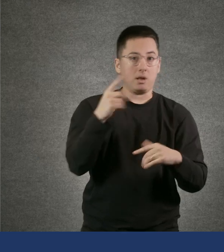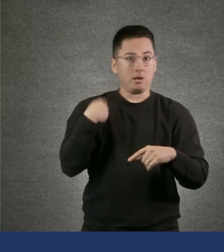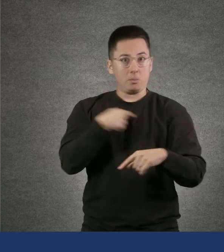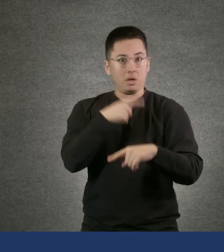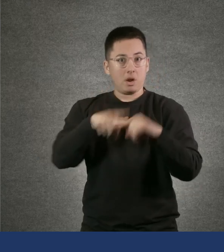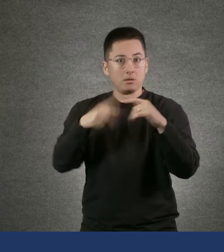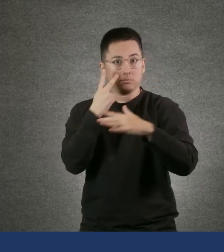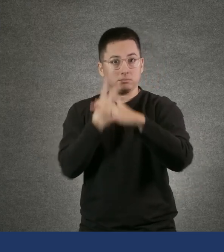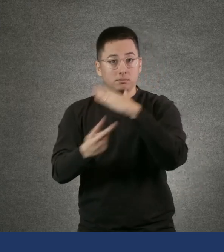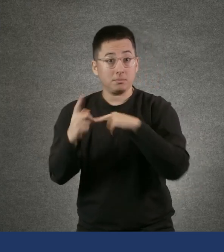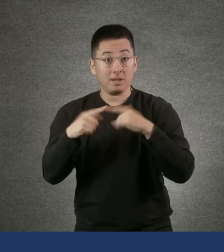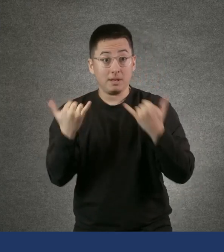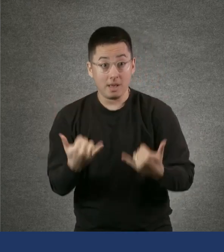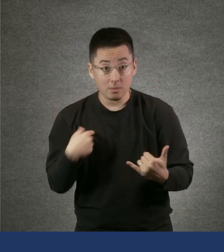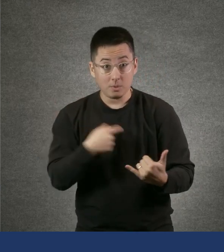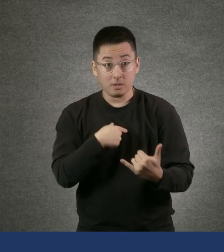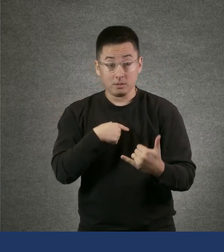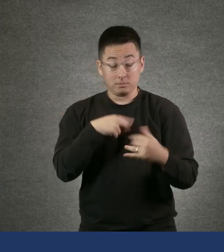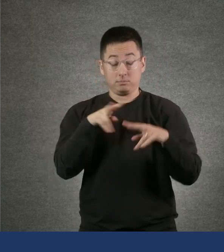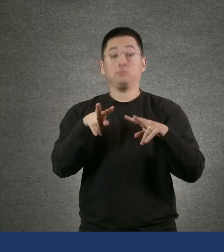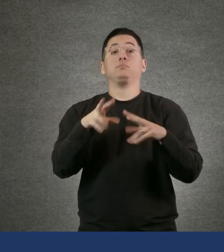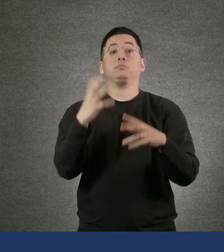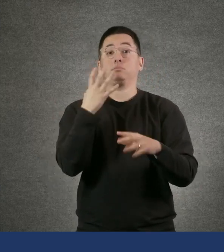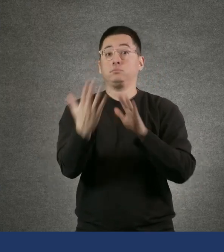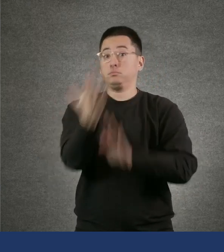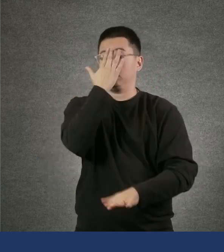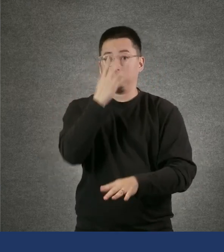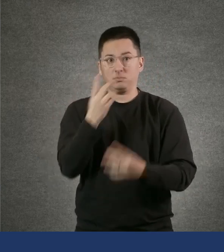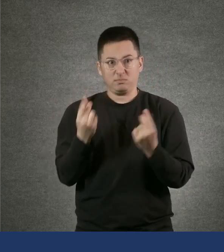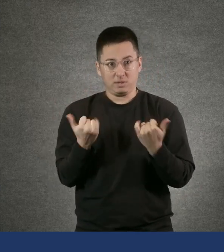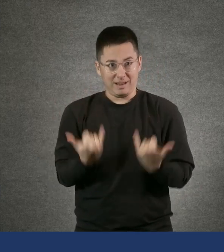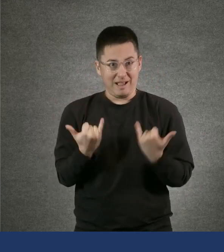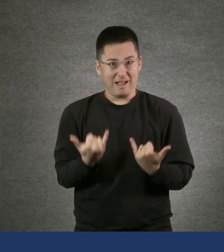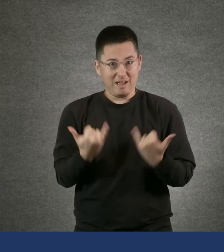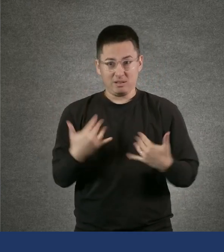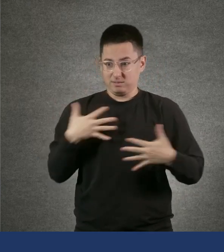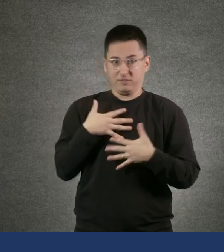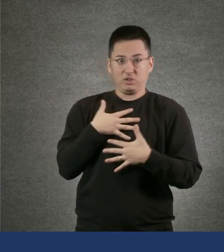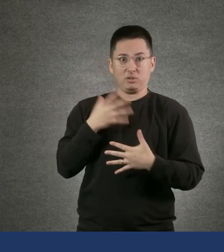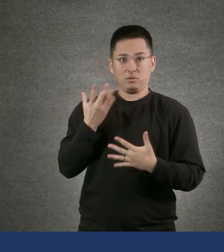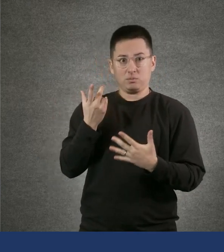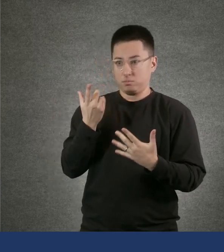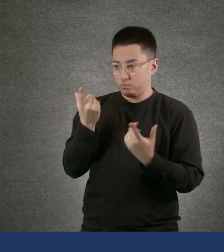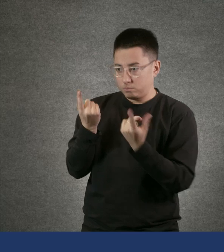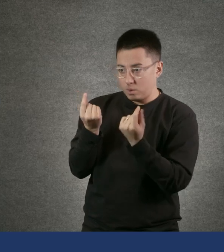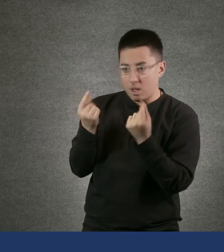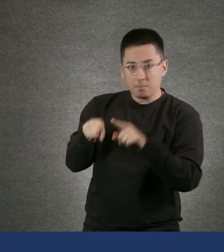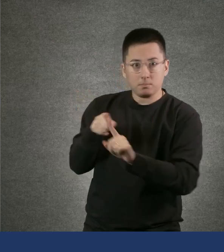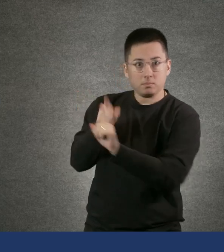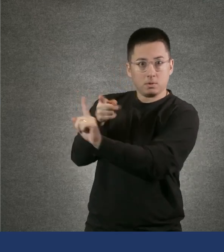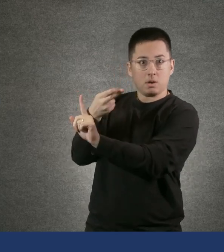of what's to become of Hannah after we're gone. One of, if not our biggest concern, is housing.